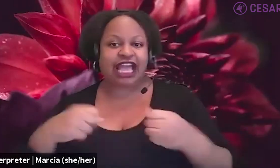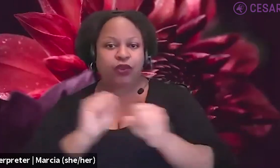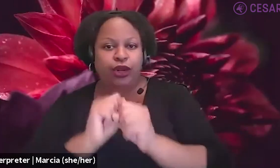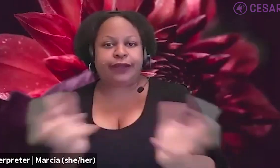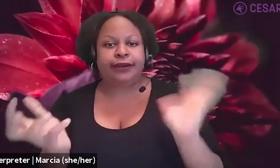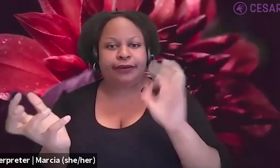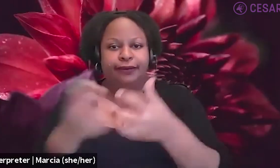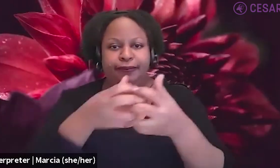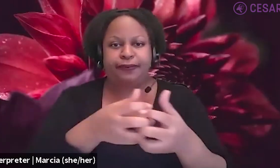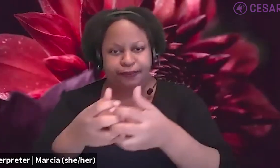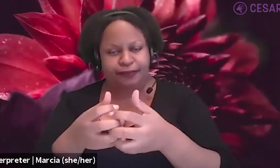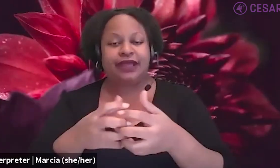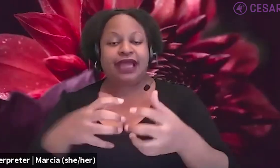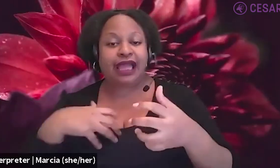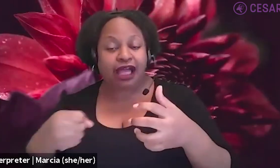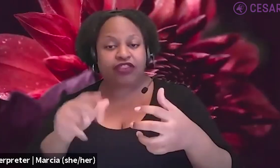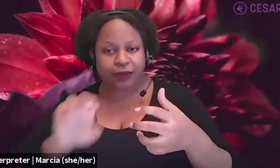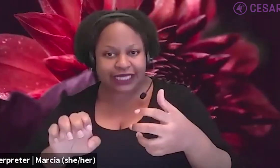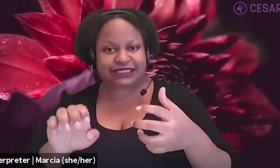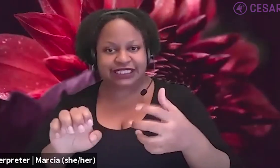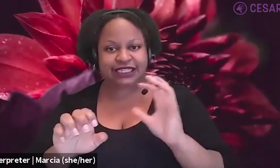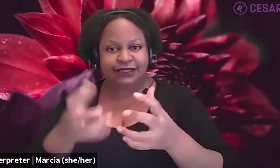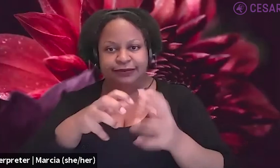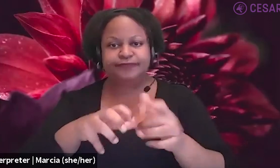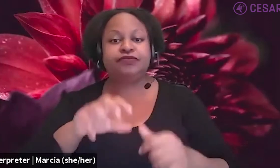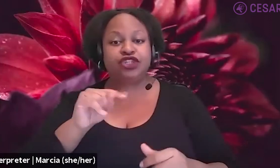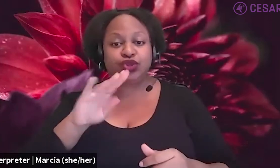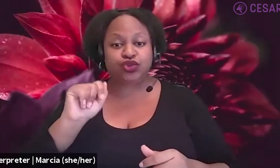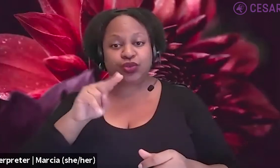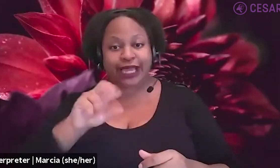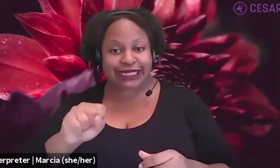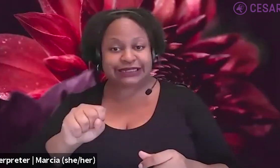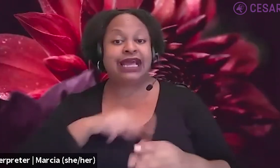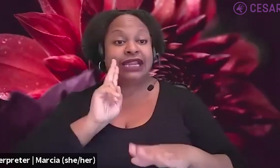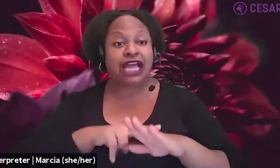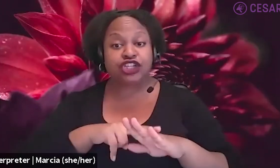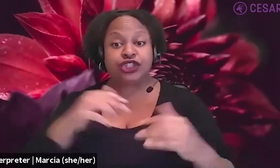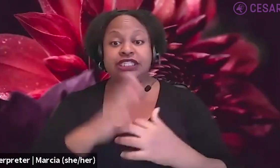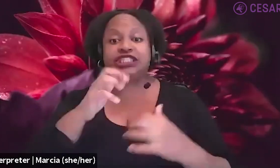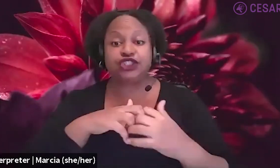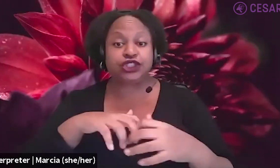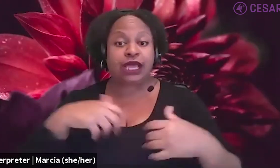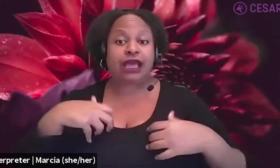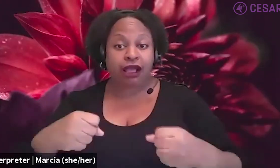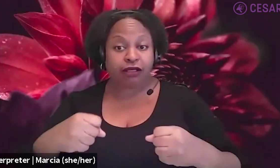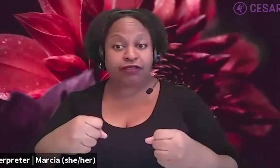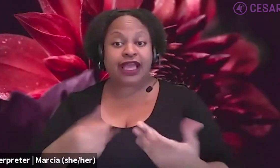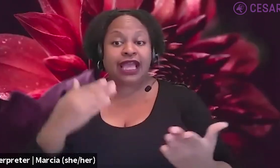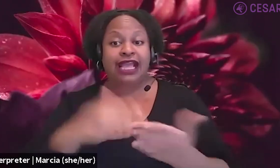health and race transnational Indigenous health and anti-oppression, anti-colonial approaches to